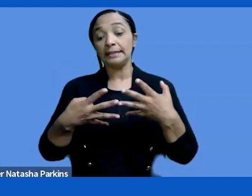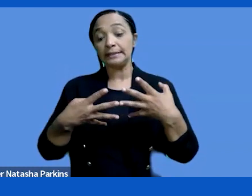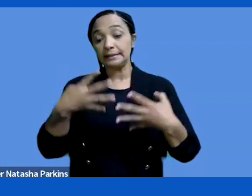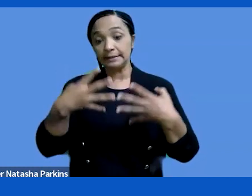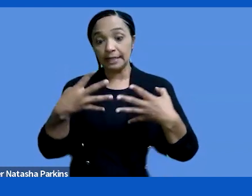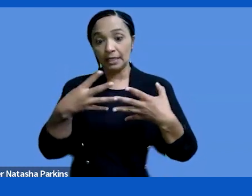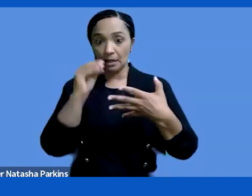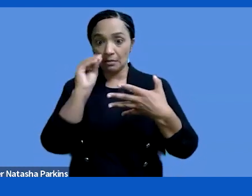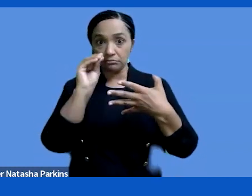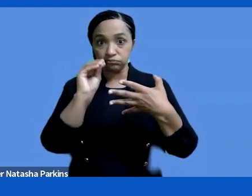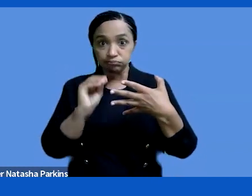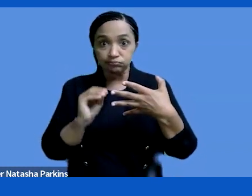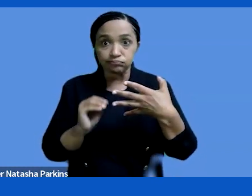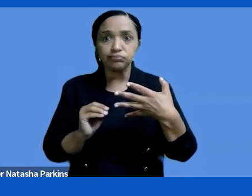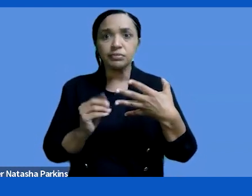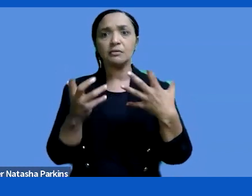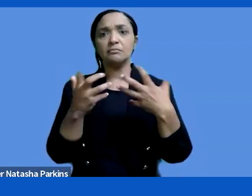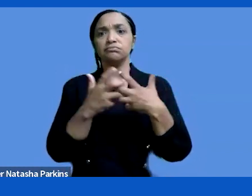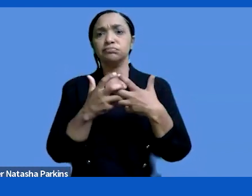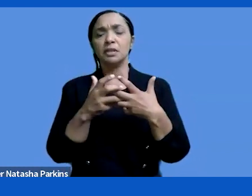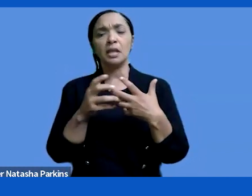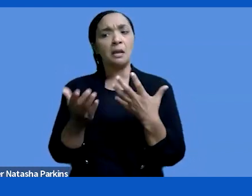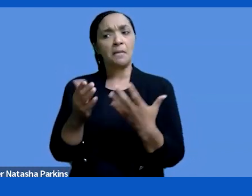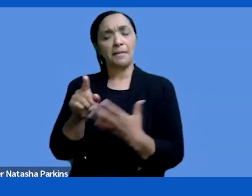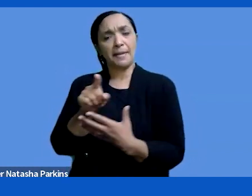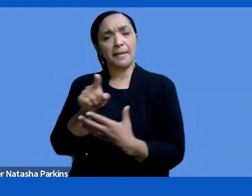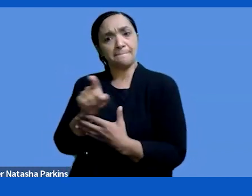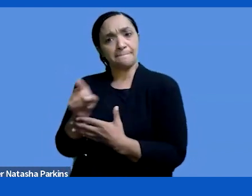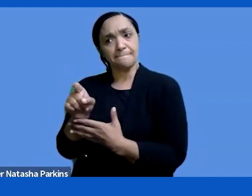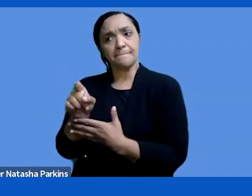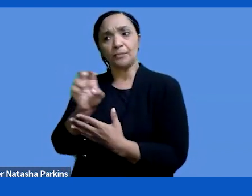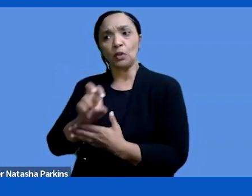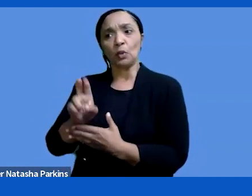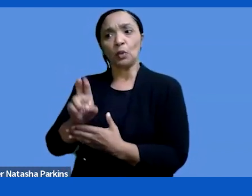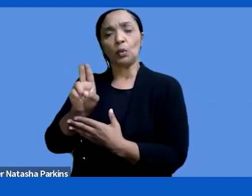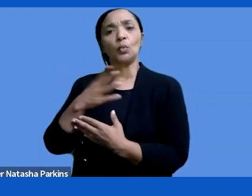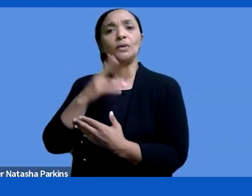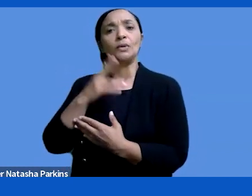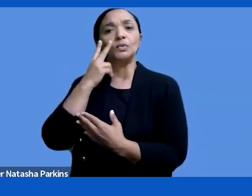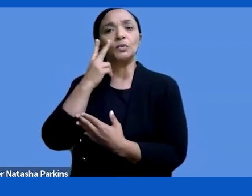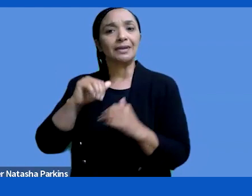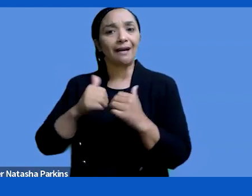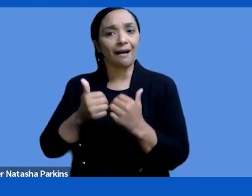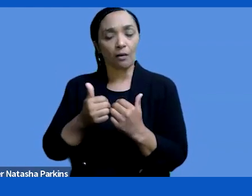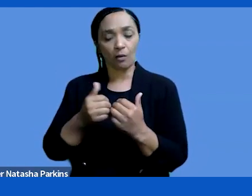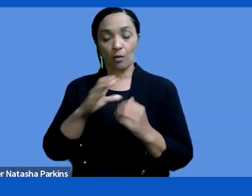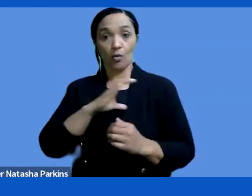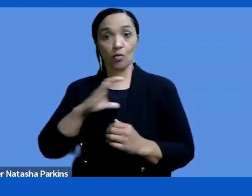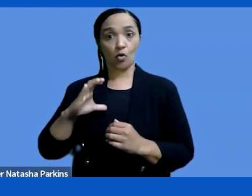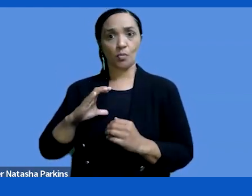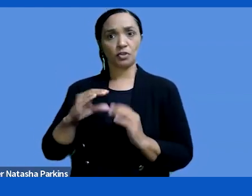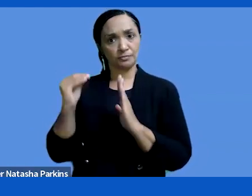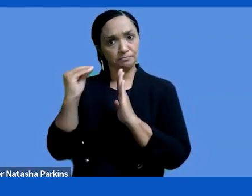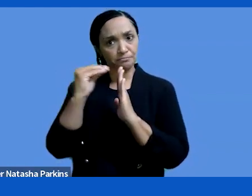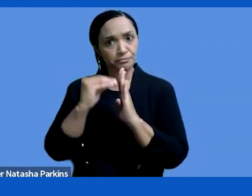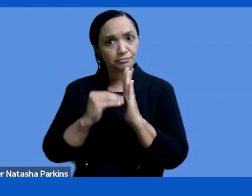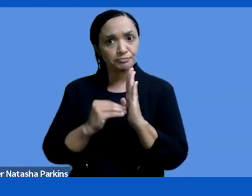of that. Maybe the commission listed a tool list where public Sector would know these are okay to